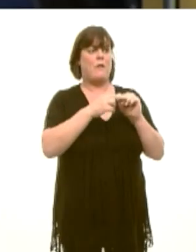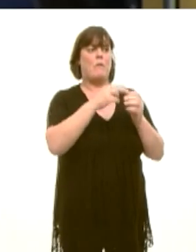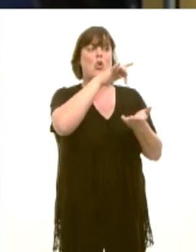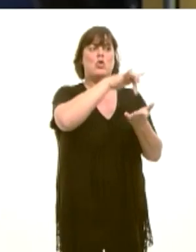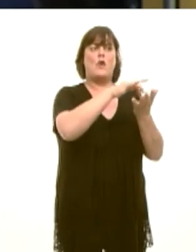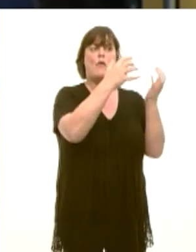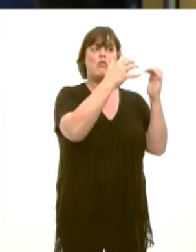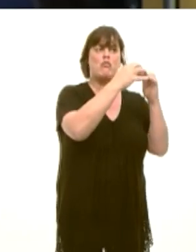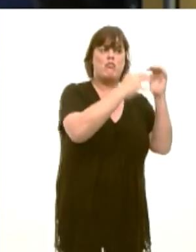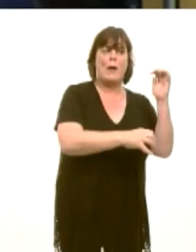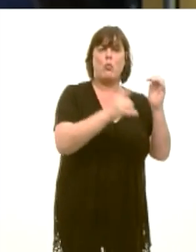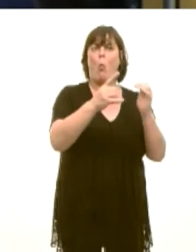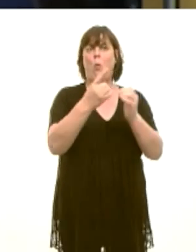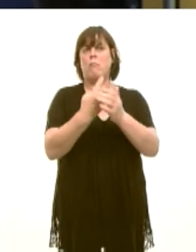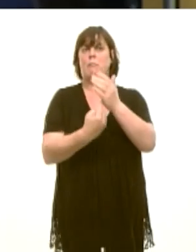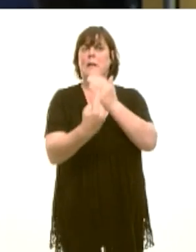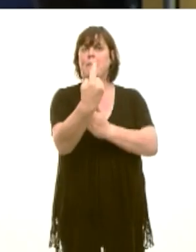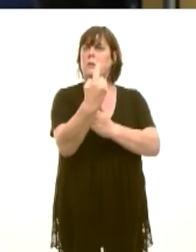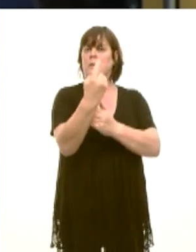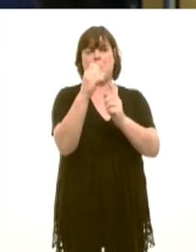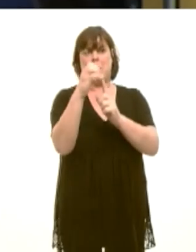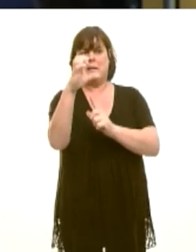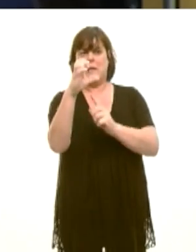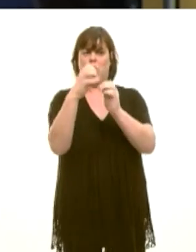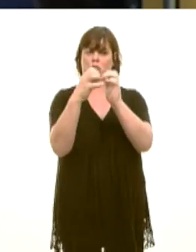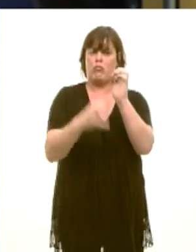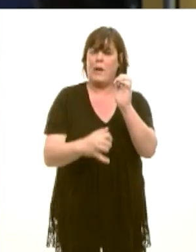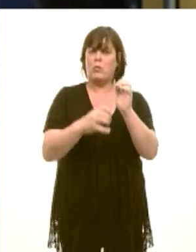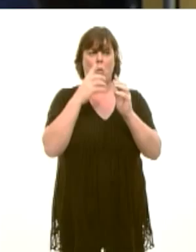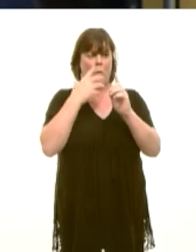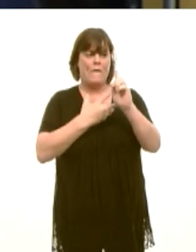PC crash, that you find out. I was advised by South Wales Police to raise this with you,